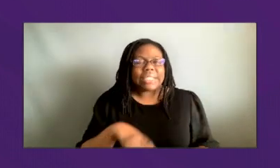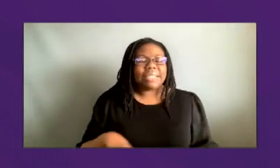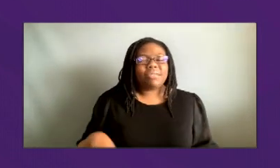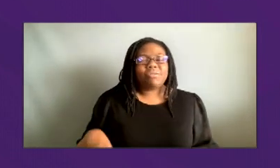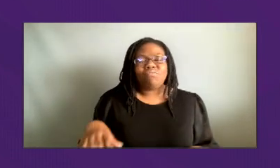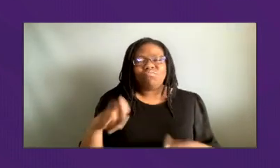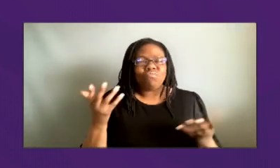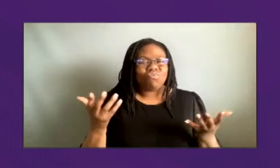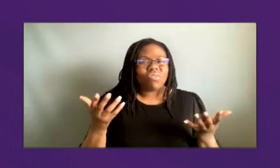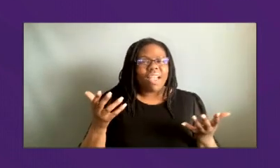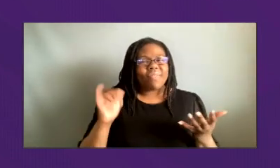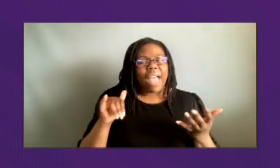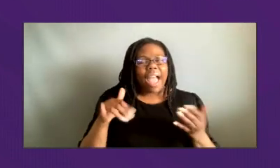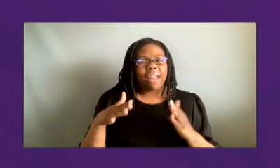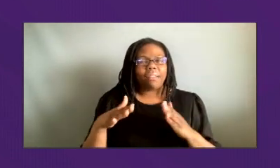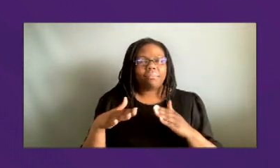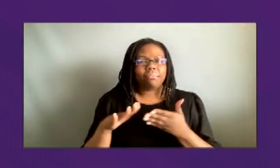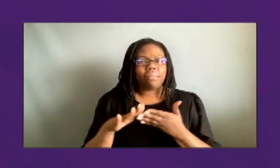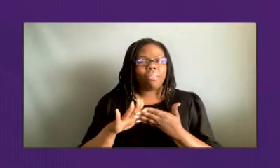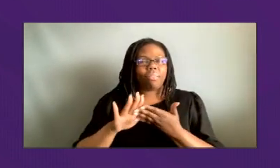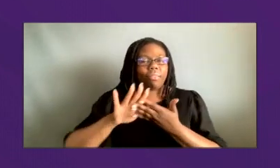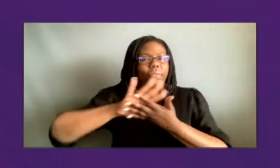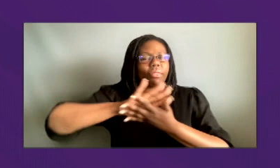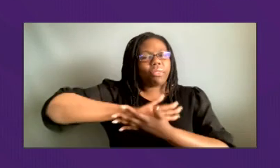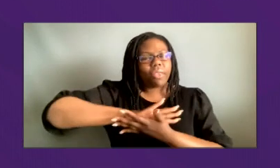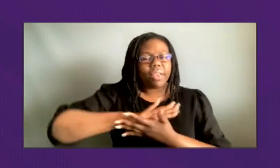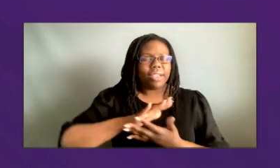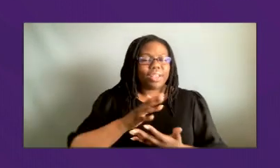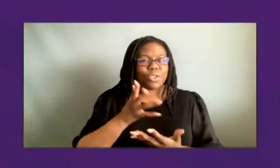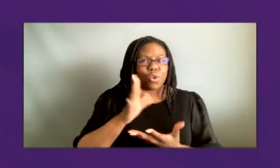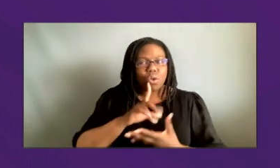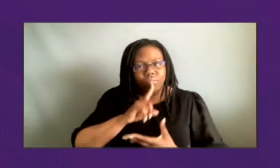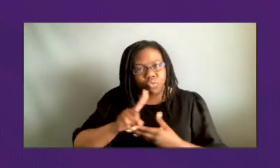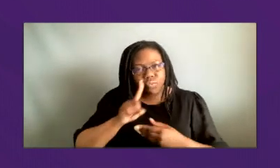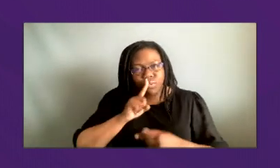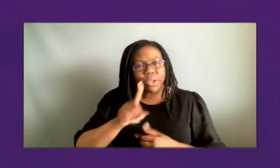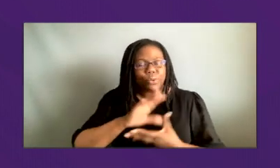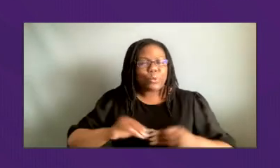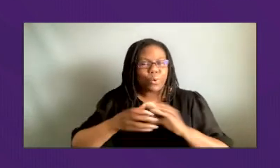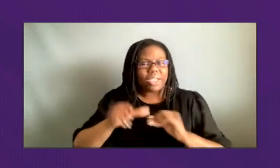layer to sort of not get too direct about it. So underneath all those things can Thanksgiving is